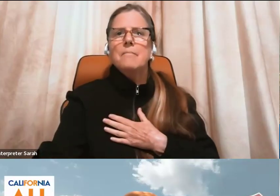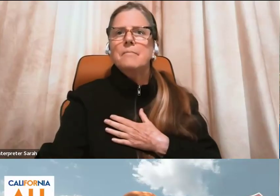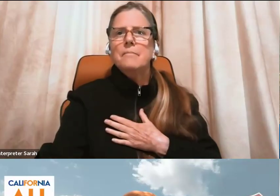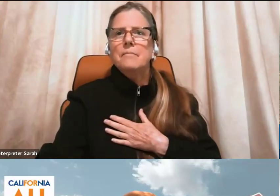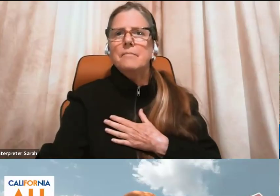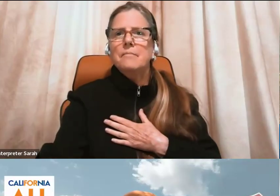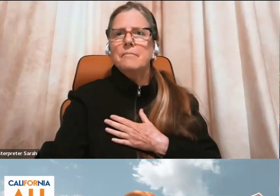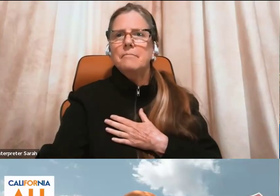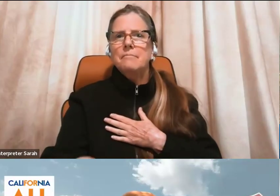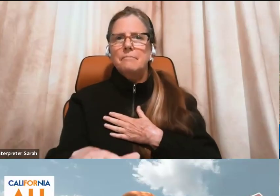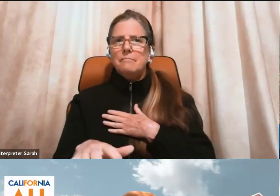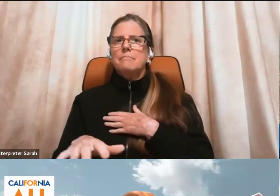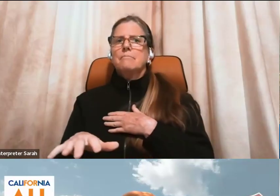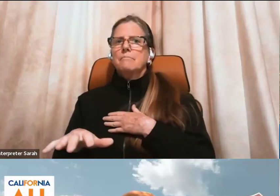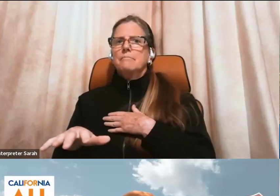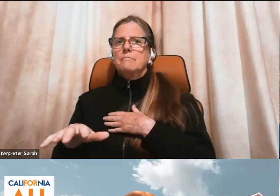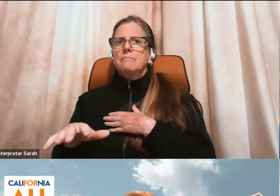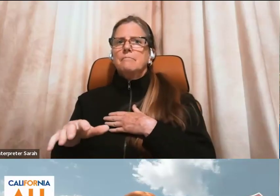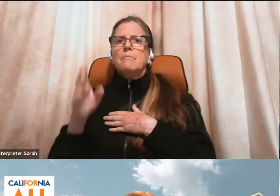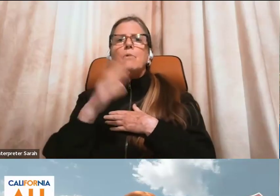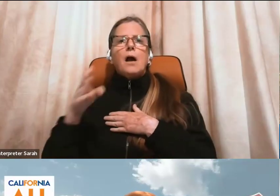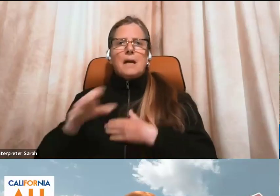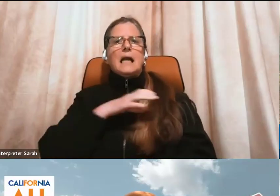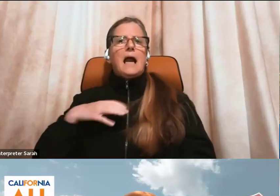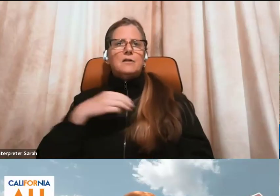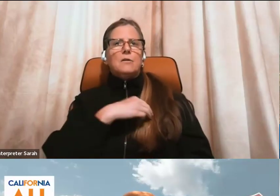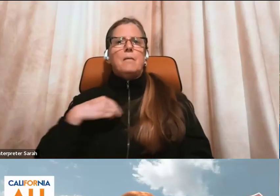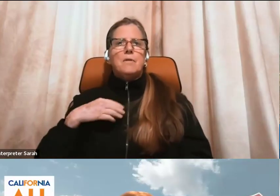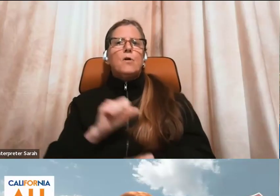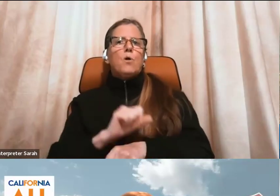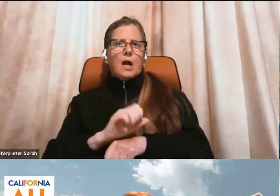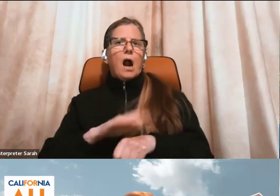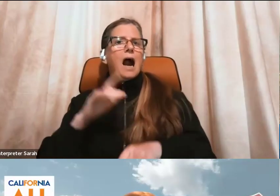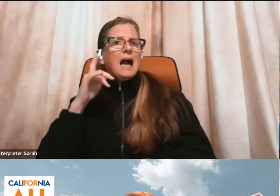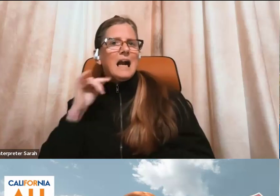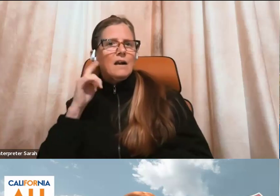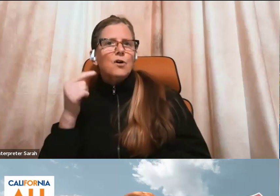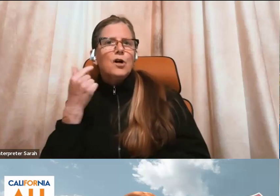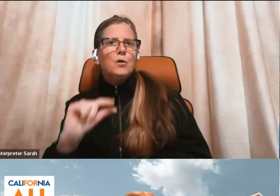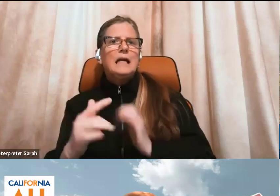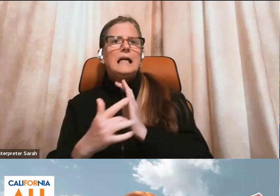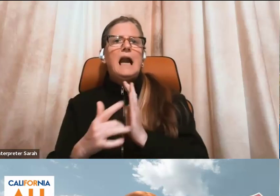and others. We're happy, if you have specific questions, to send them to